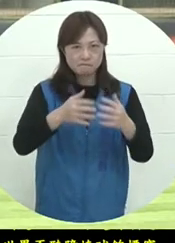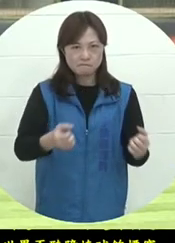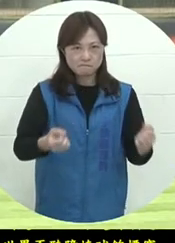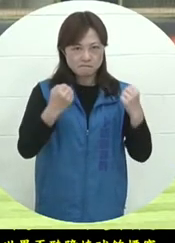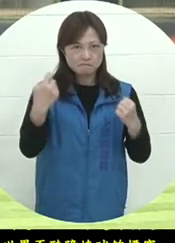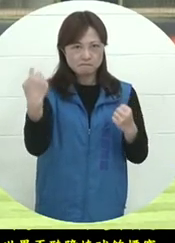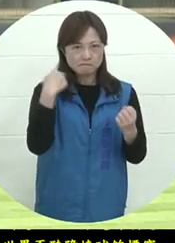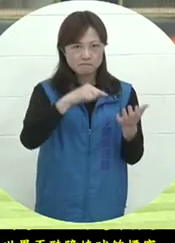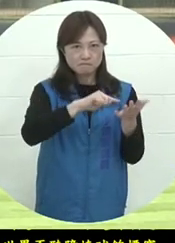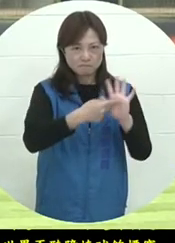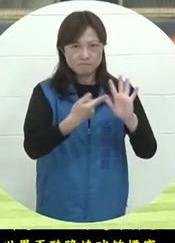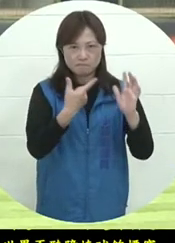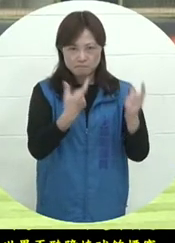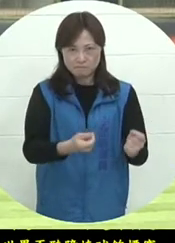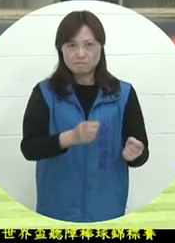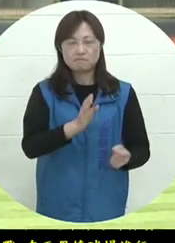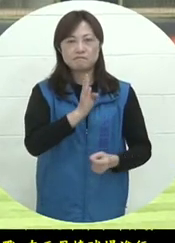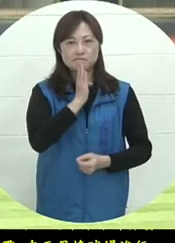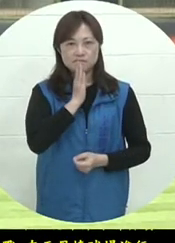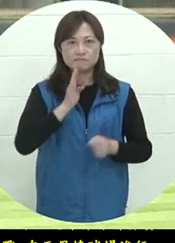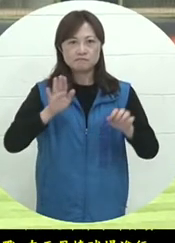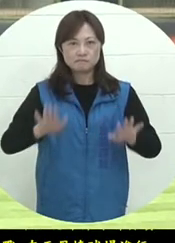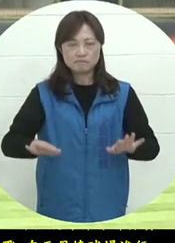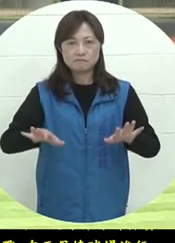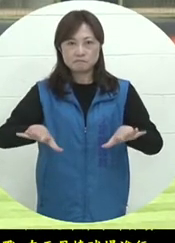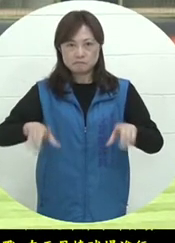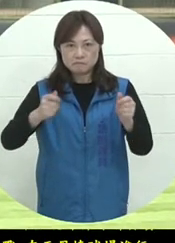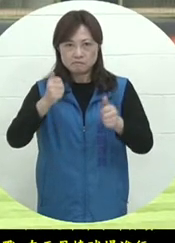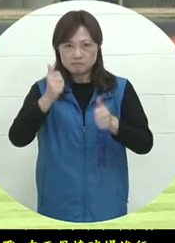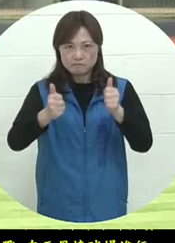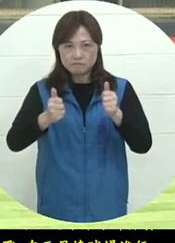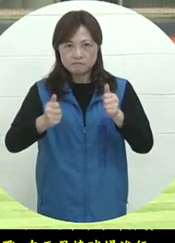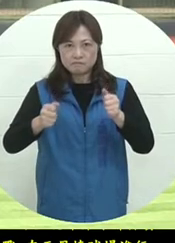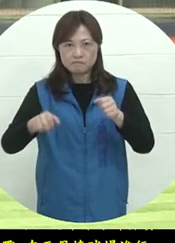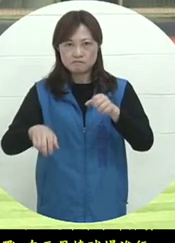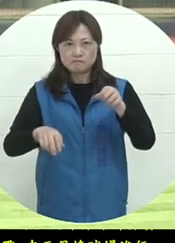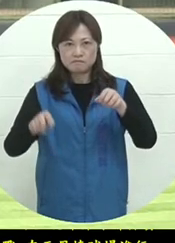behind by 2 points but scored consecutively in the first and second innings.